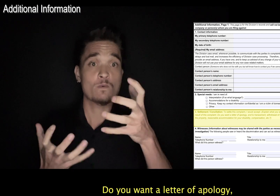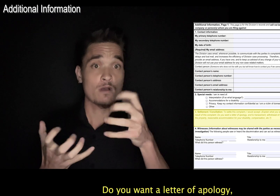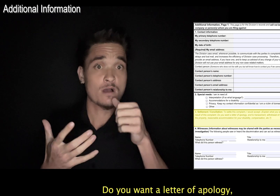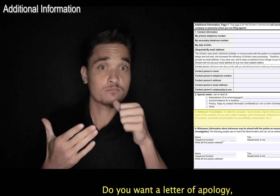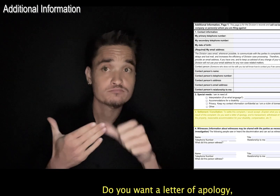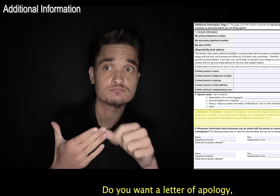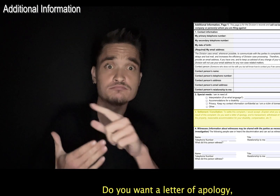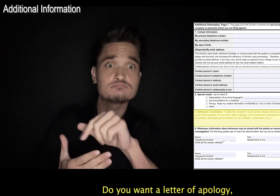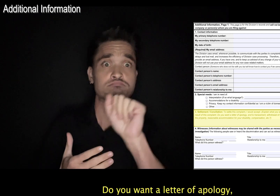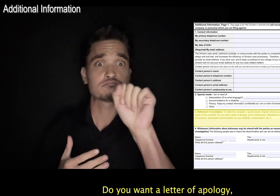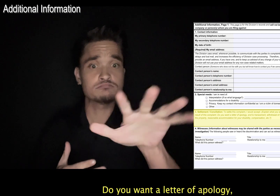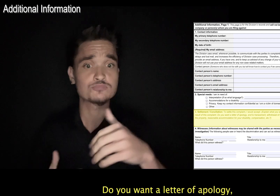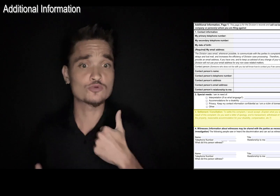Do you want a letter of apology,